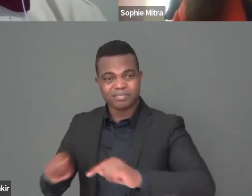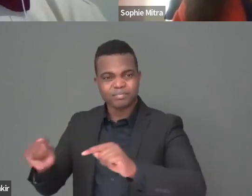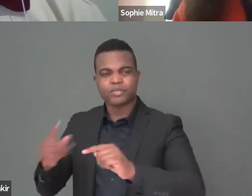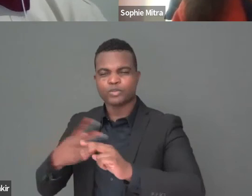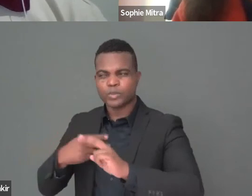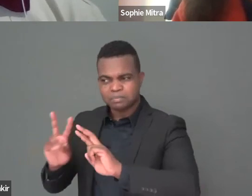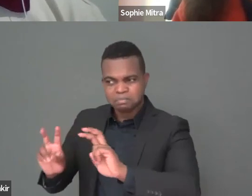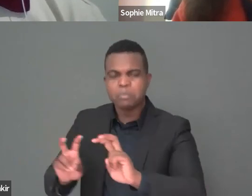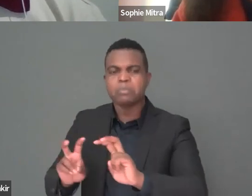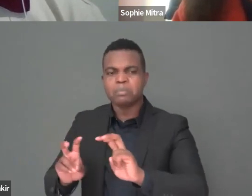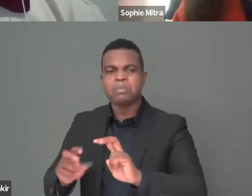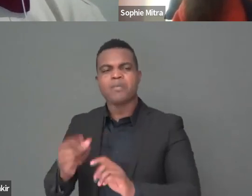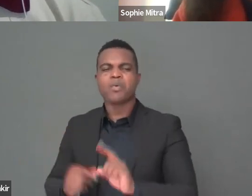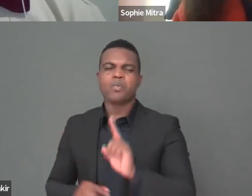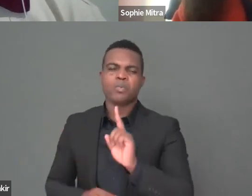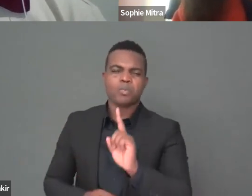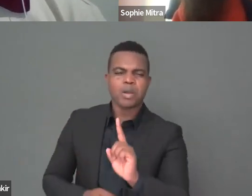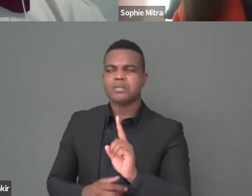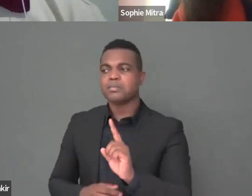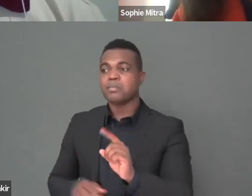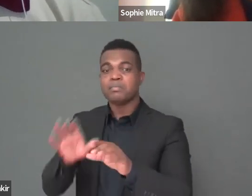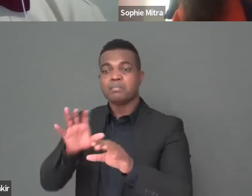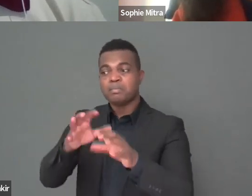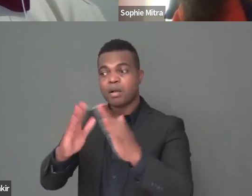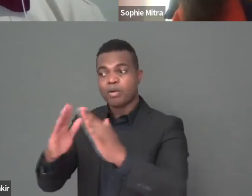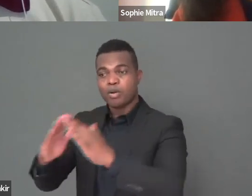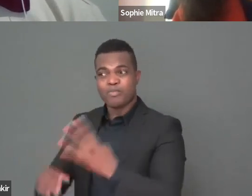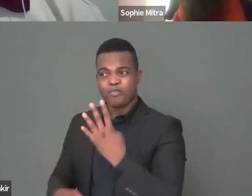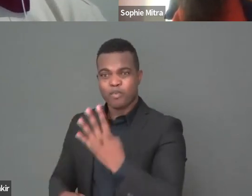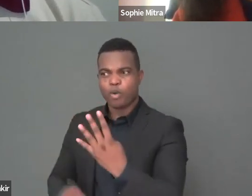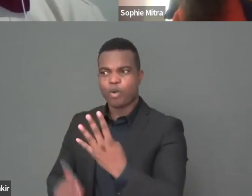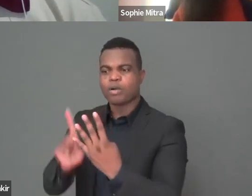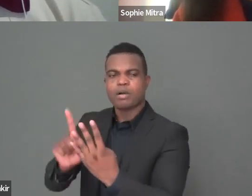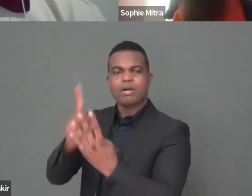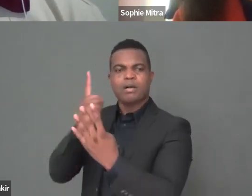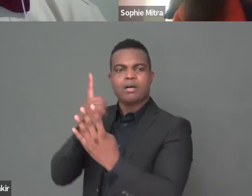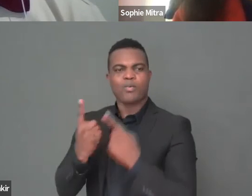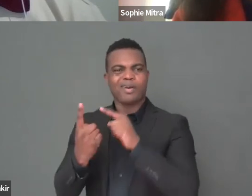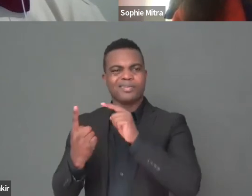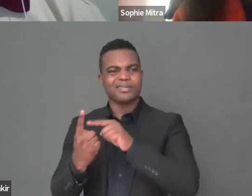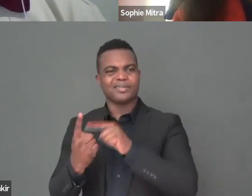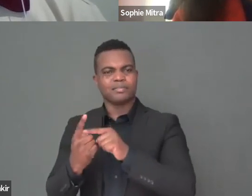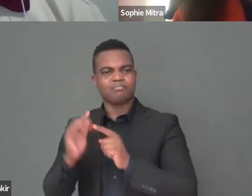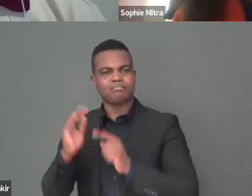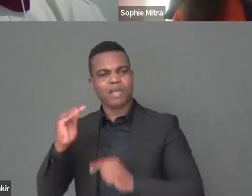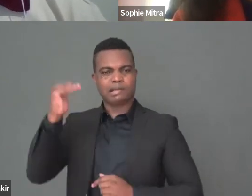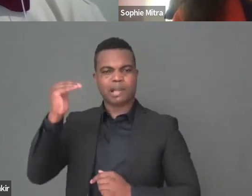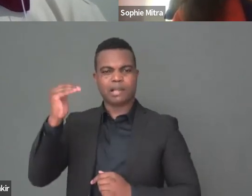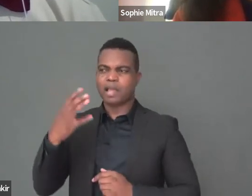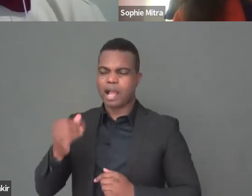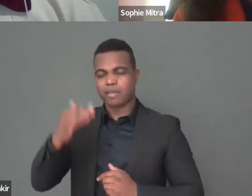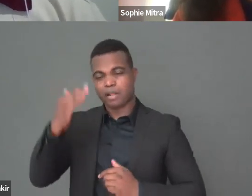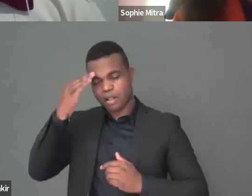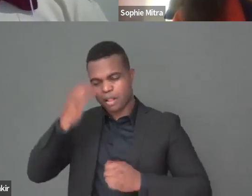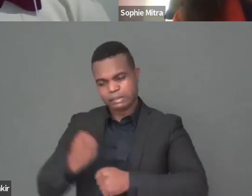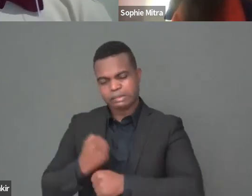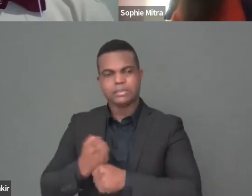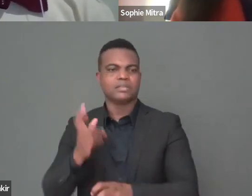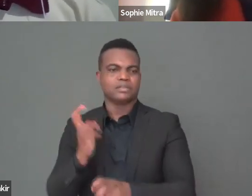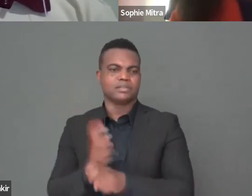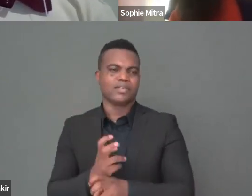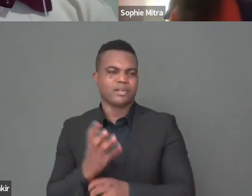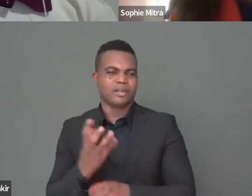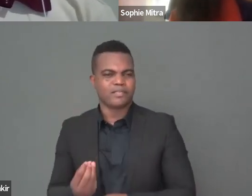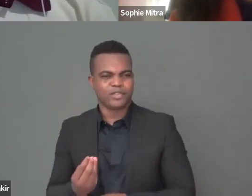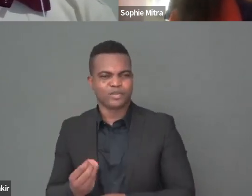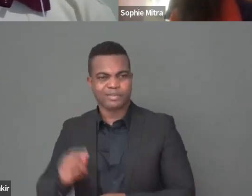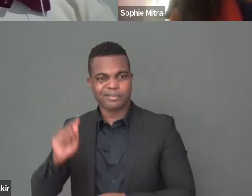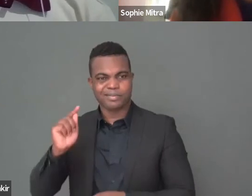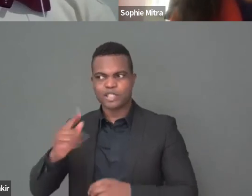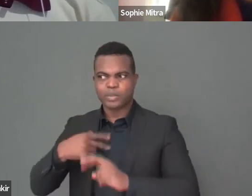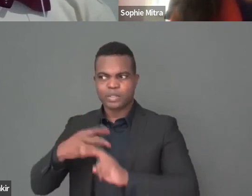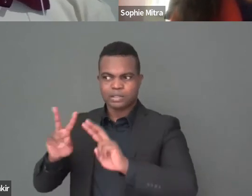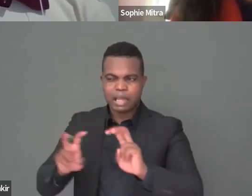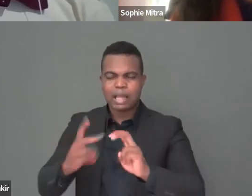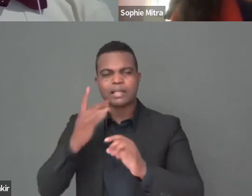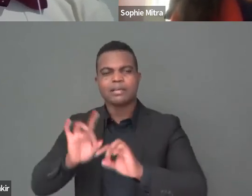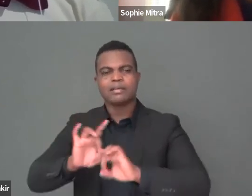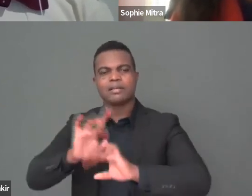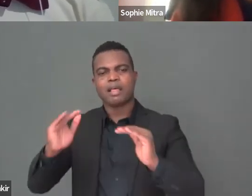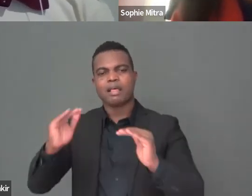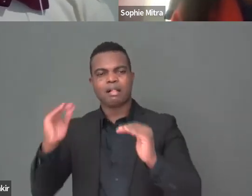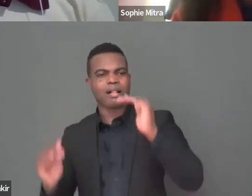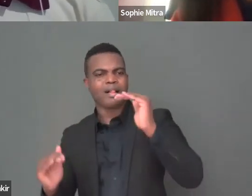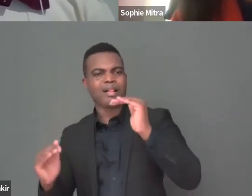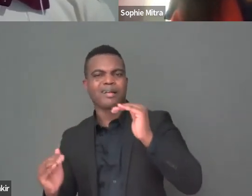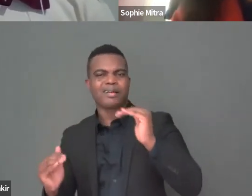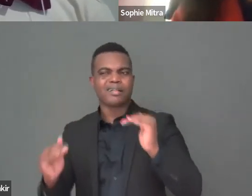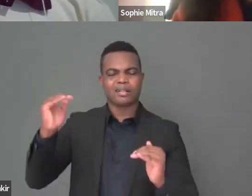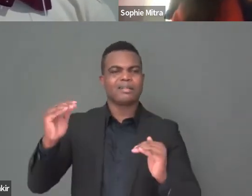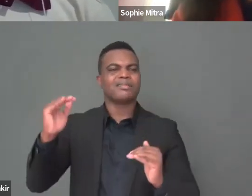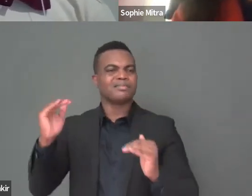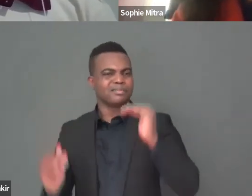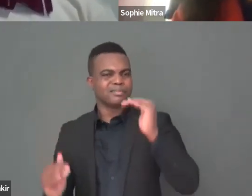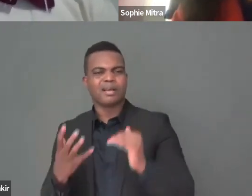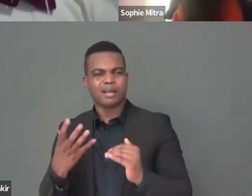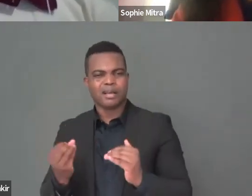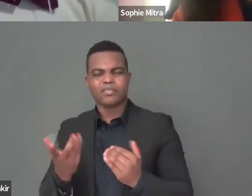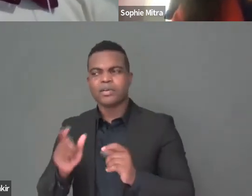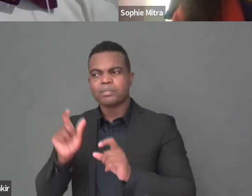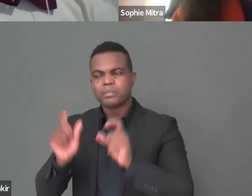Sophie Mitra: functional disability questions in at least four domains, so we desegregate indicators by functional disability status and functional difficulty status and then also by sex rural urban residents and age groups.